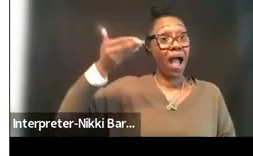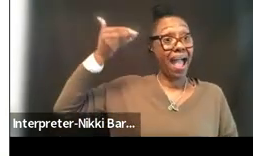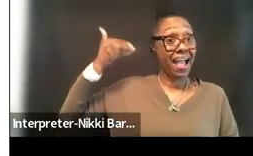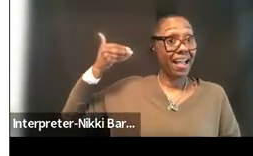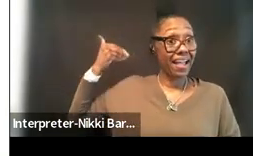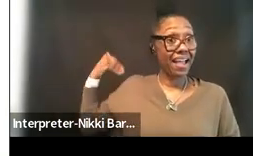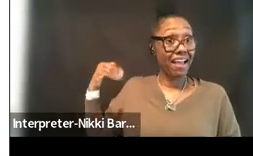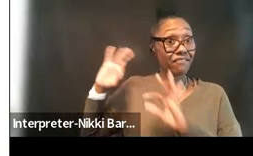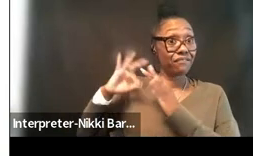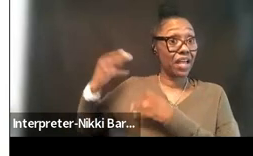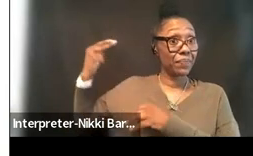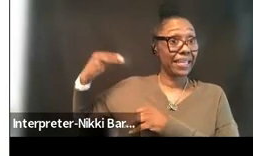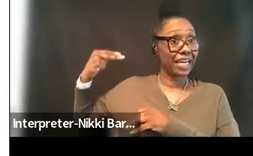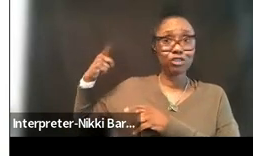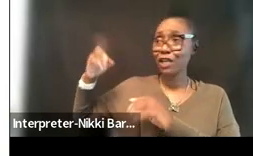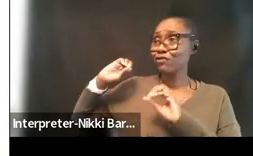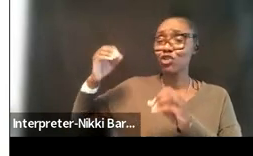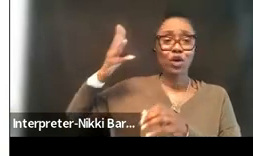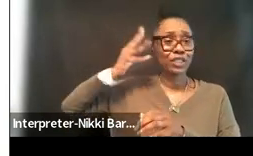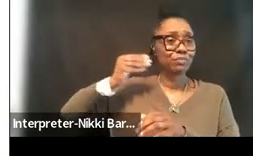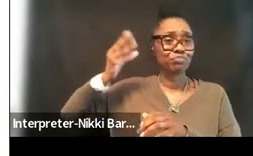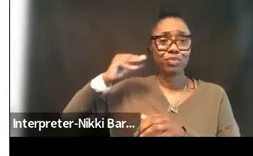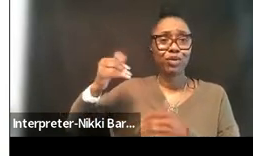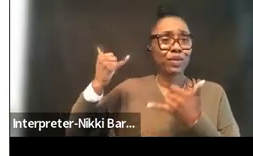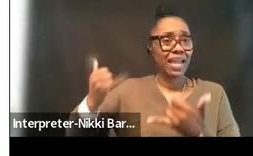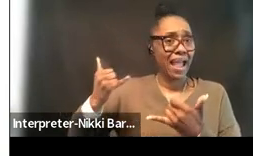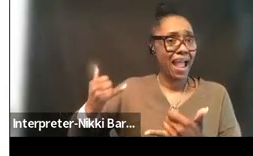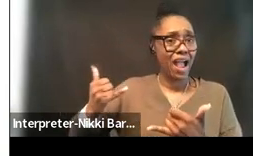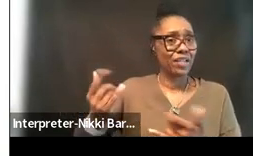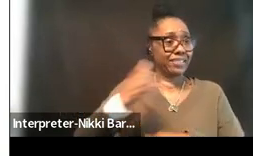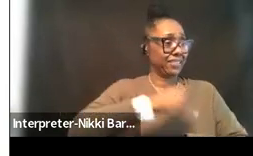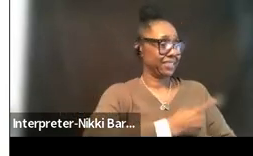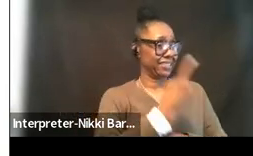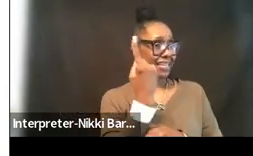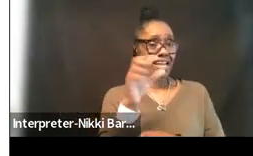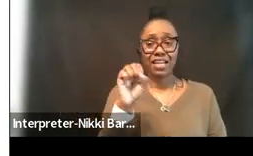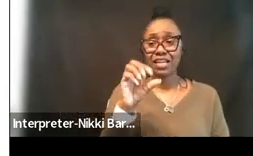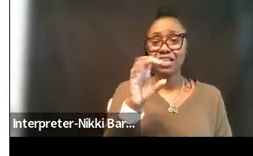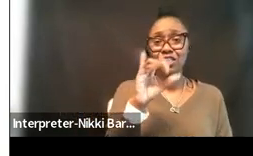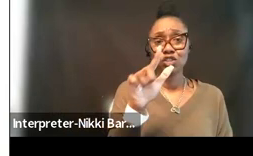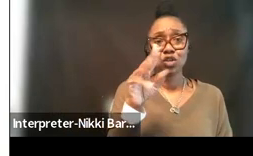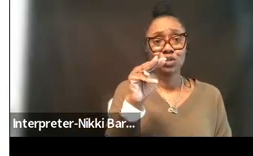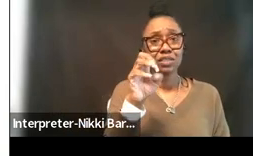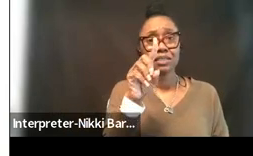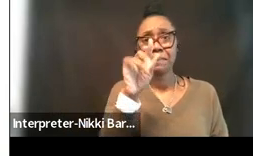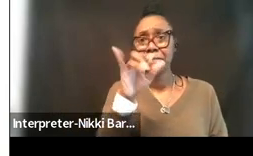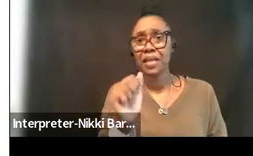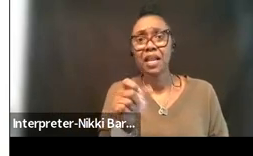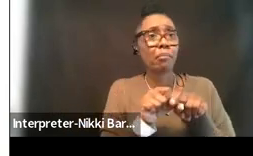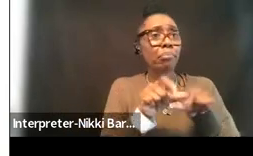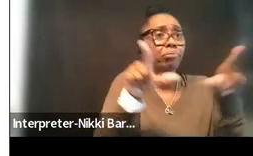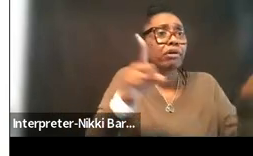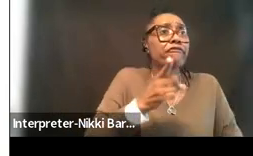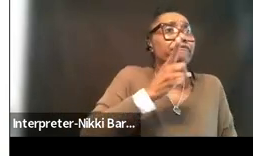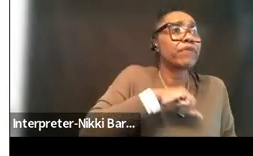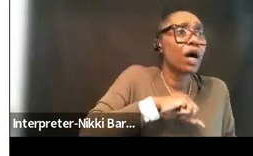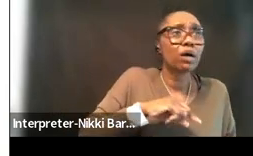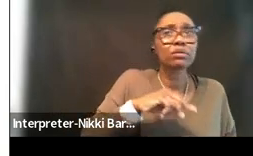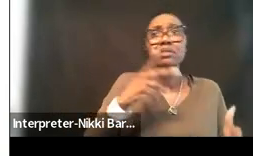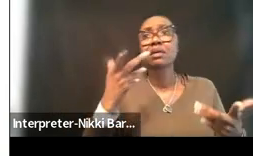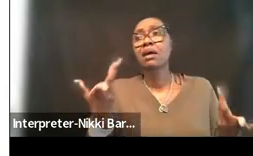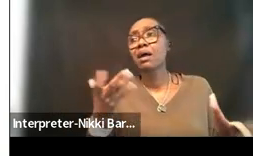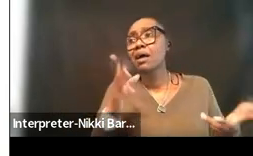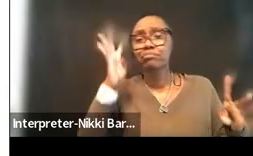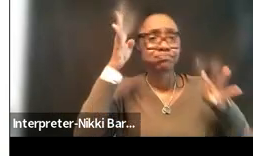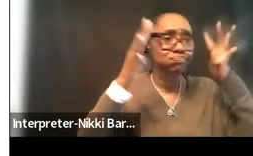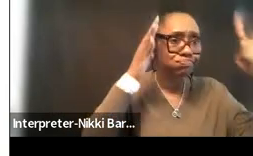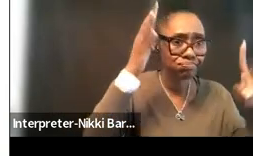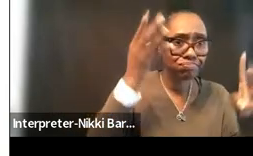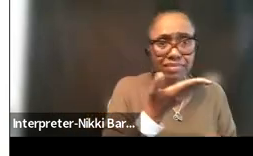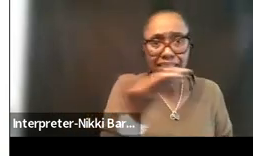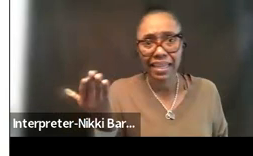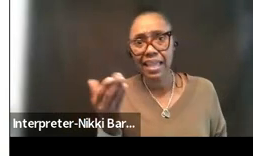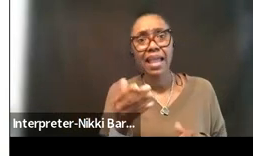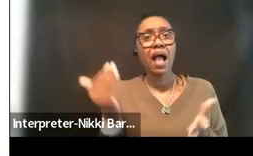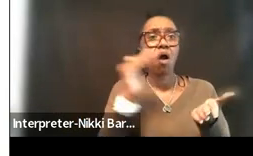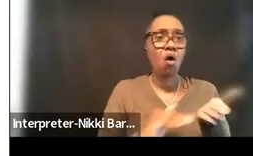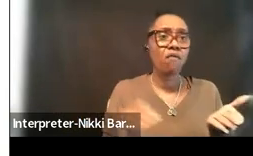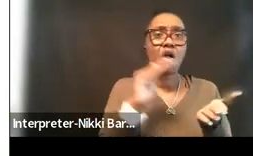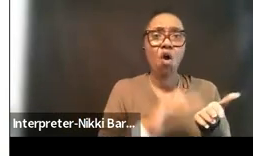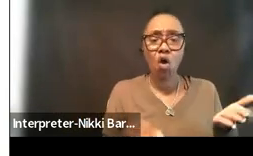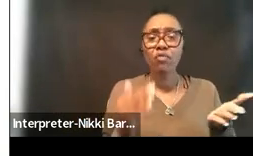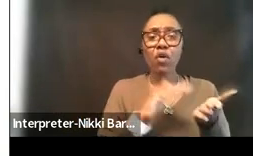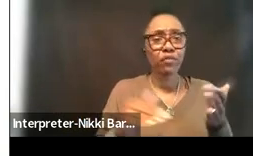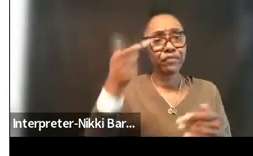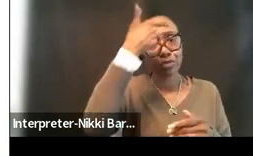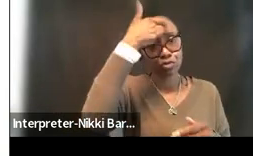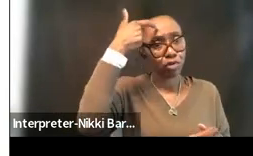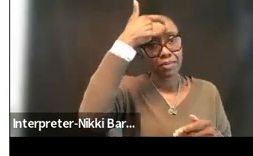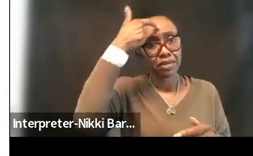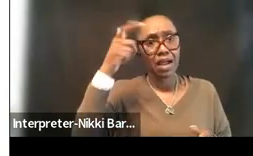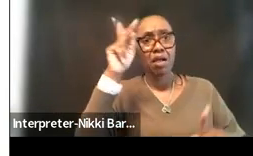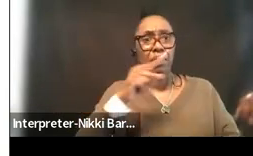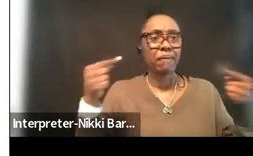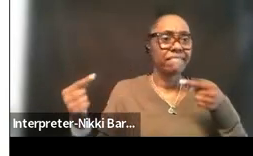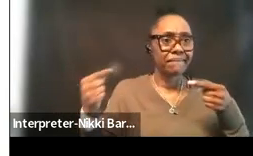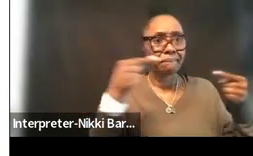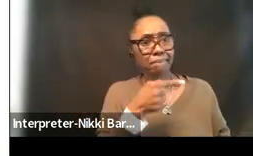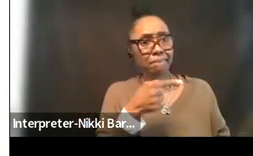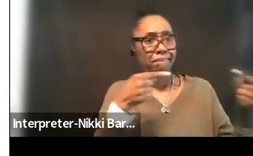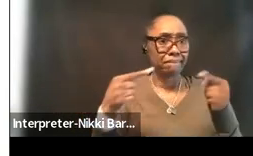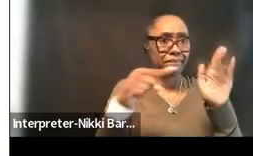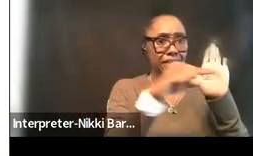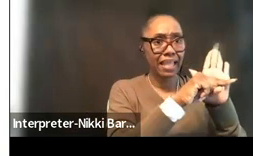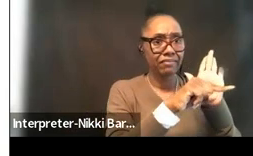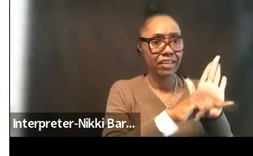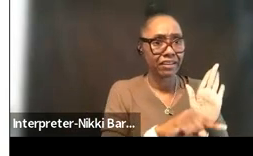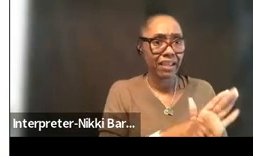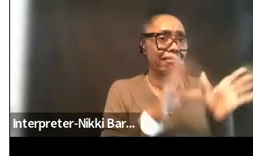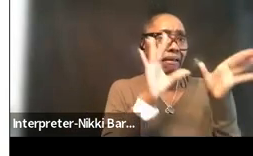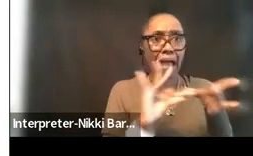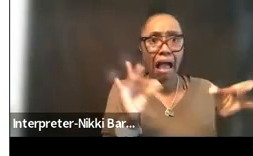So This can be even more increased through social media because there are conflicting stories and false information. And there is that constant exposure to trauma, but then also then the people fighting and having conflict over the trauma in the comments, etc.